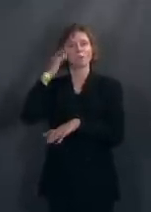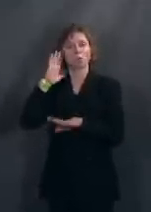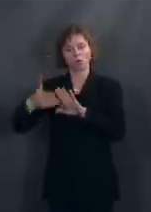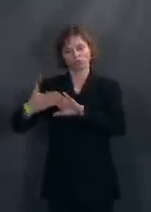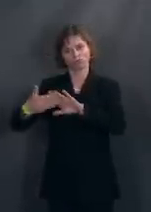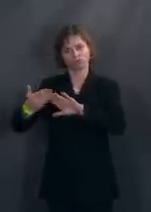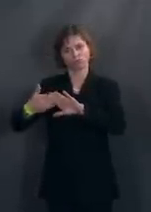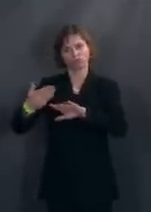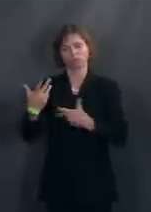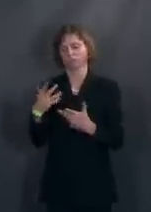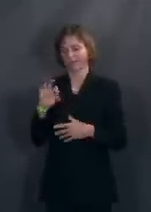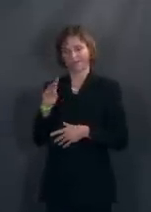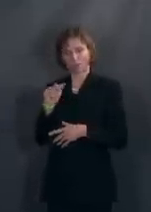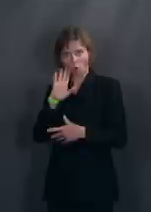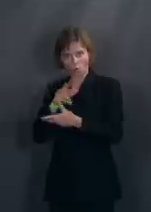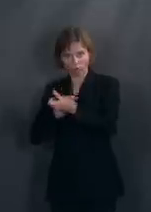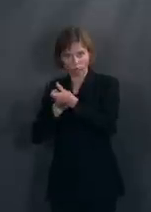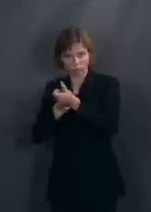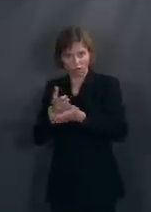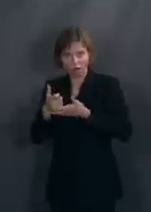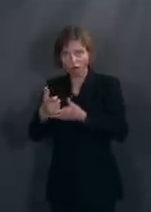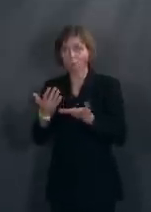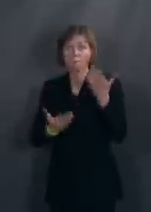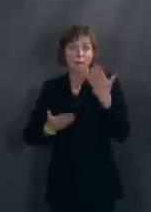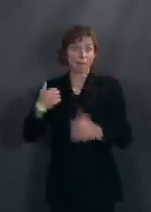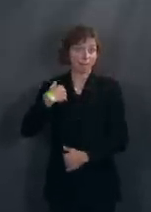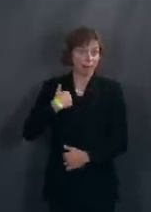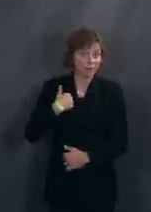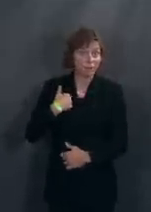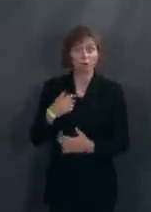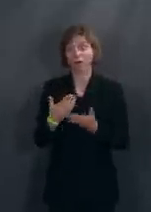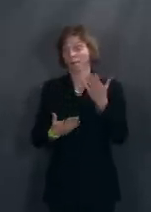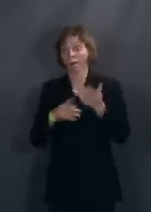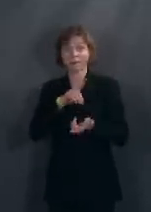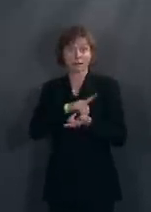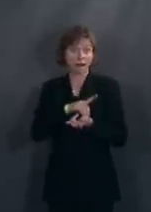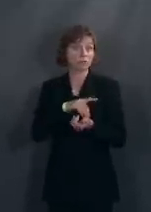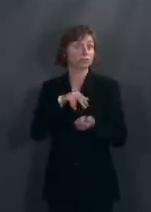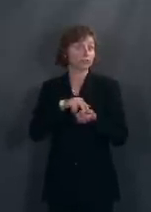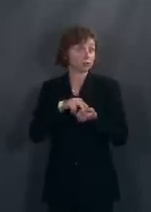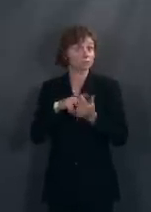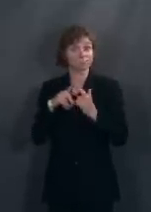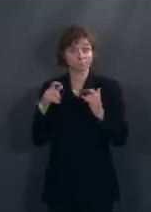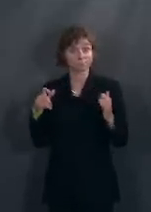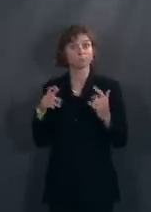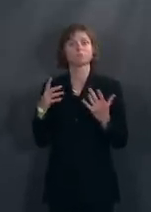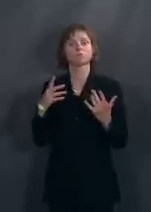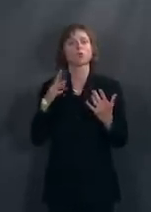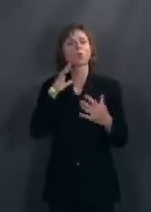of FEMA, potentially military personnel, doctors and nurses, et cetera. So, we're making a lot of progress.